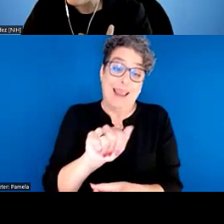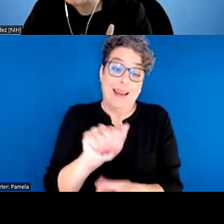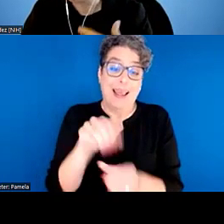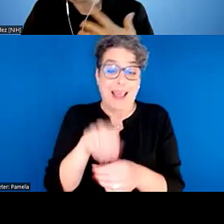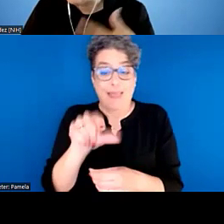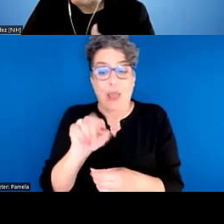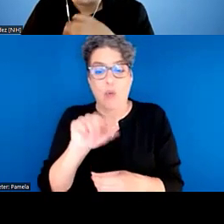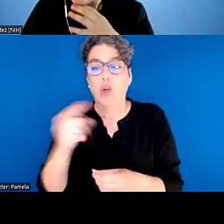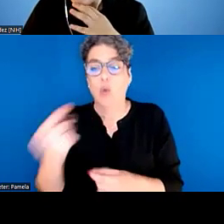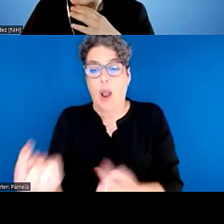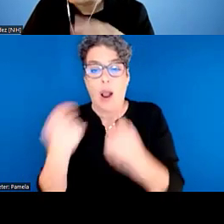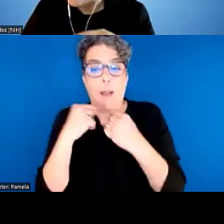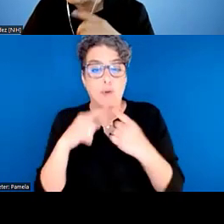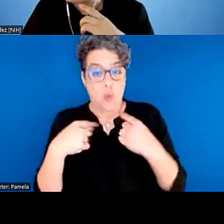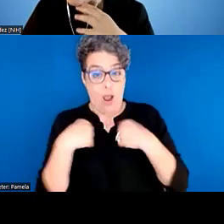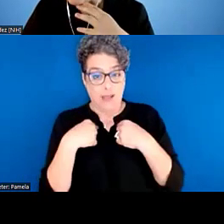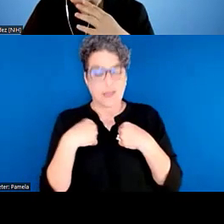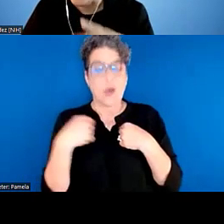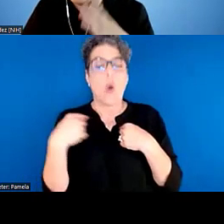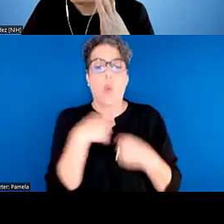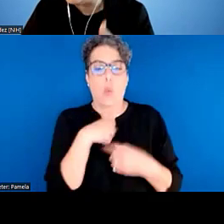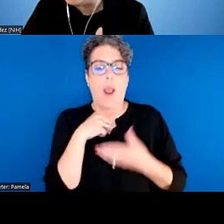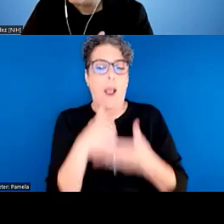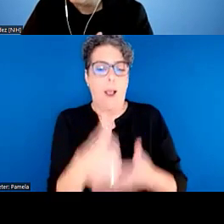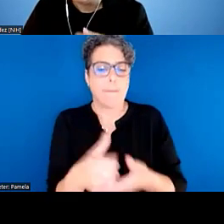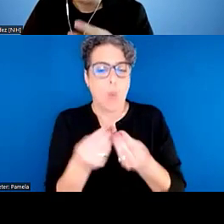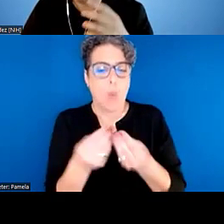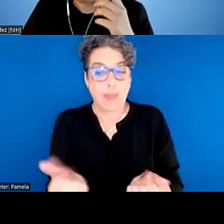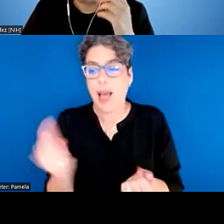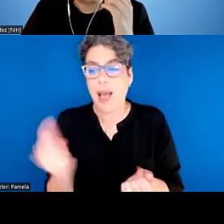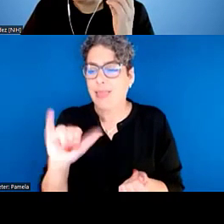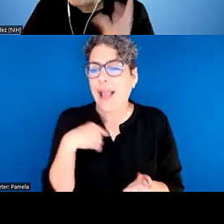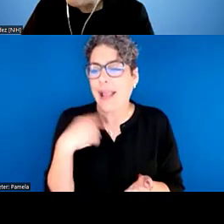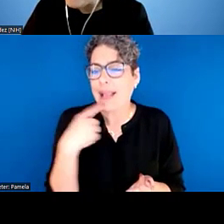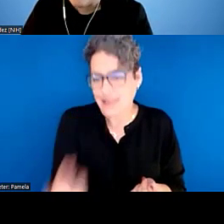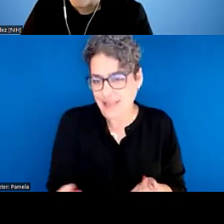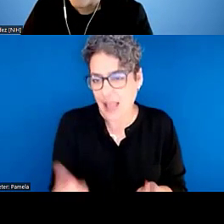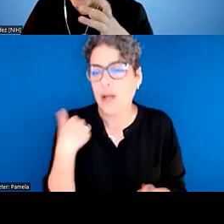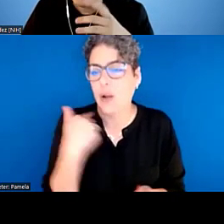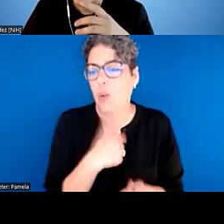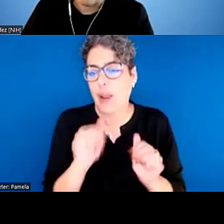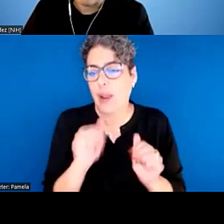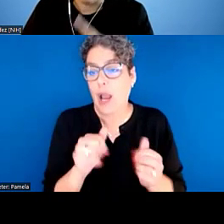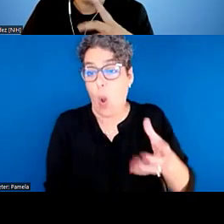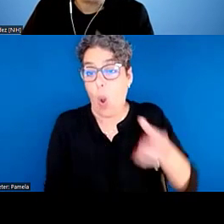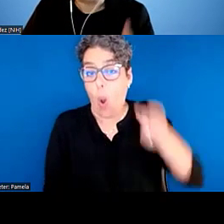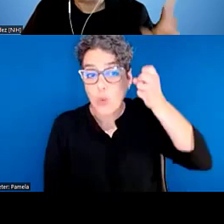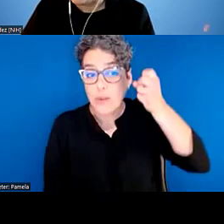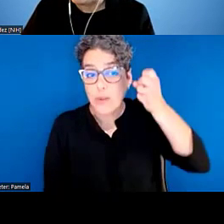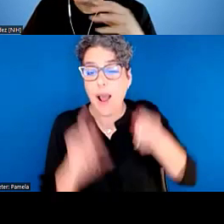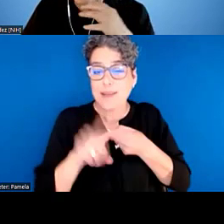and we can help work that out. As I mentioned, we can hold it until you're done with your investigation and then we go from there.